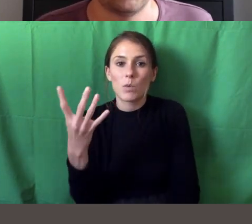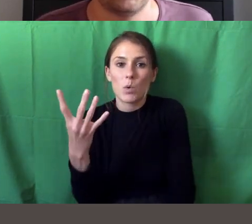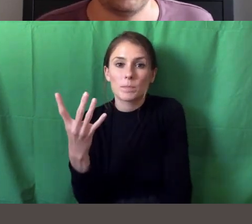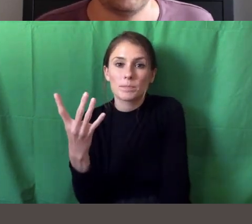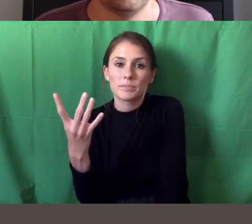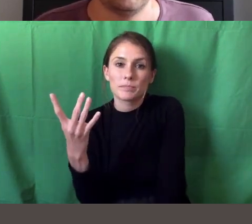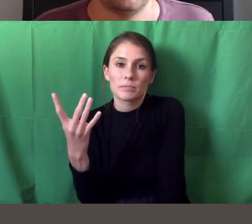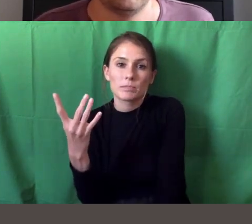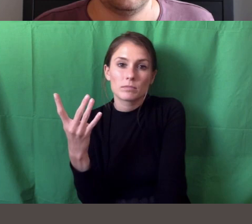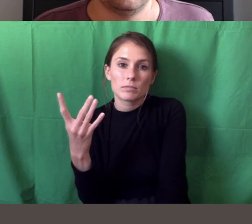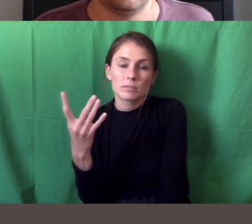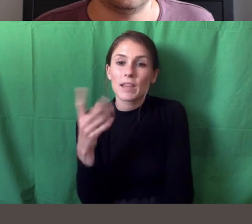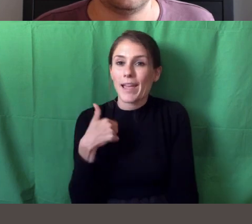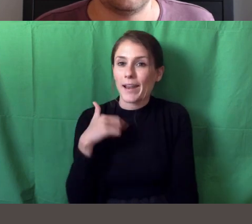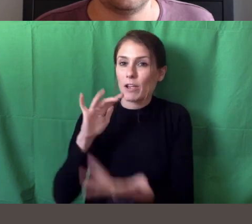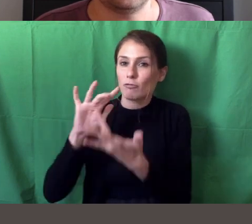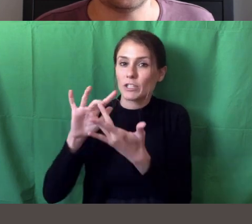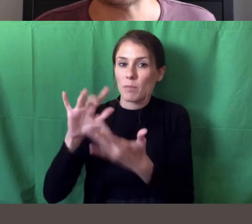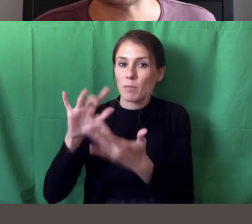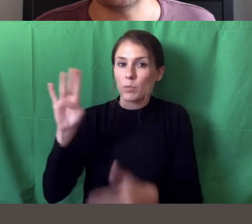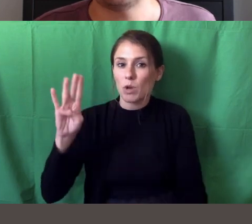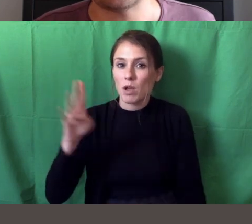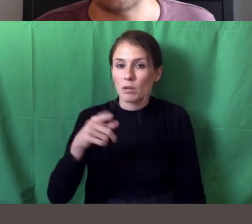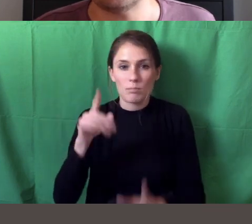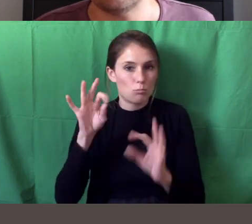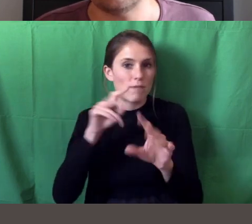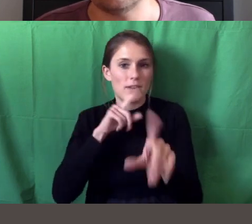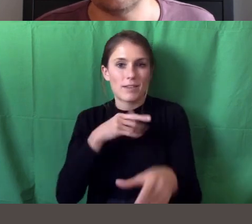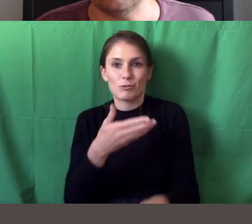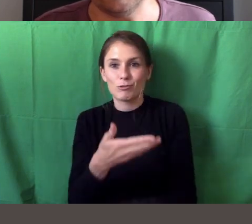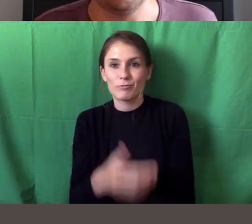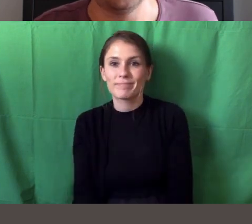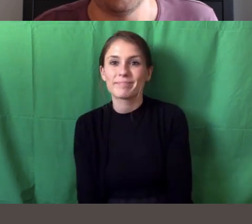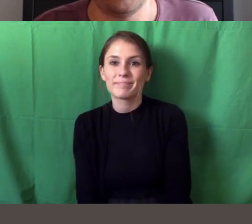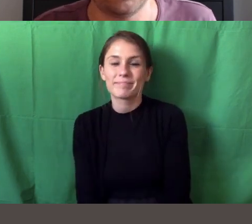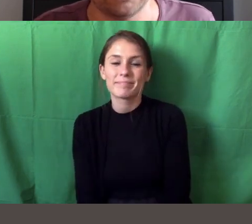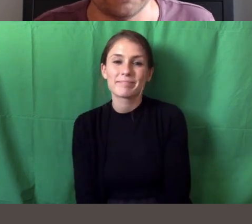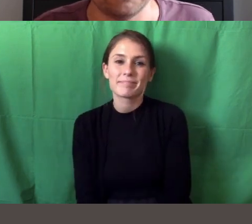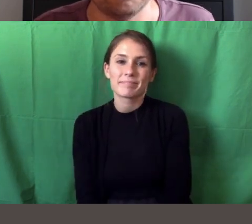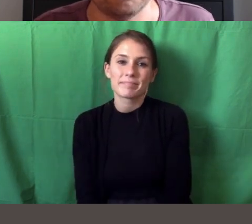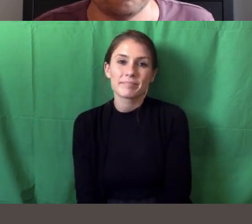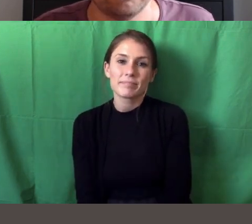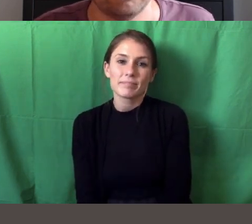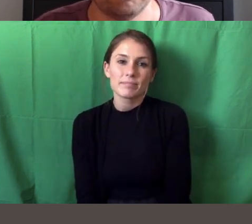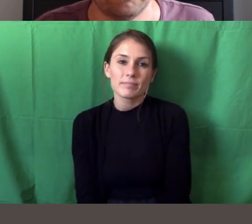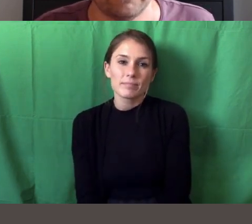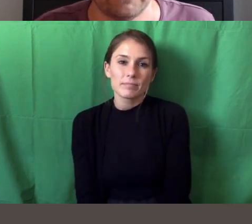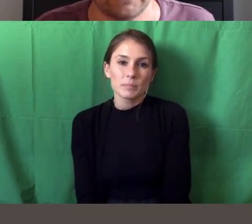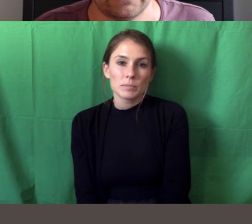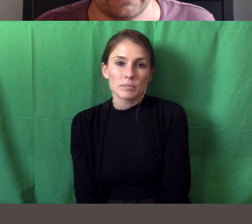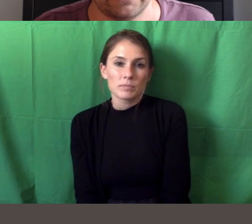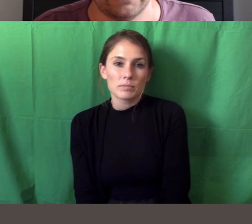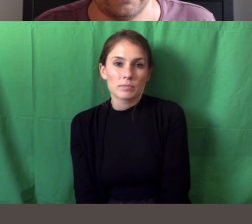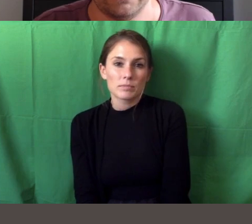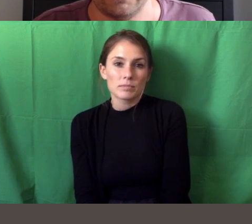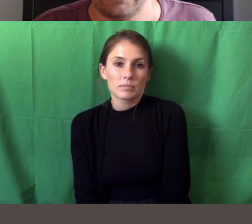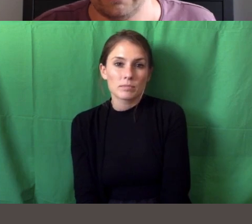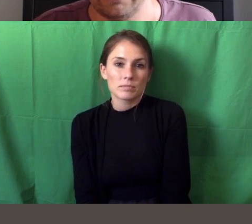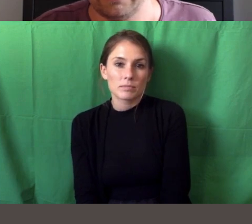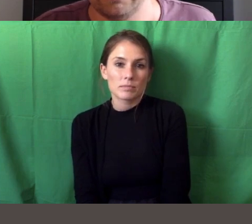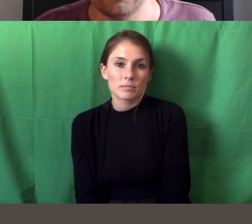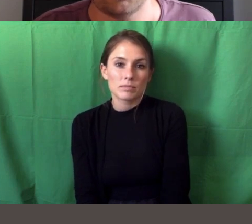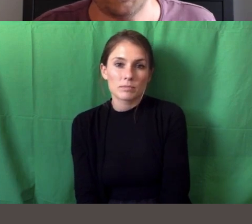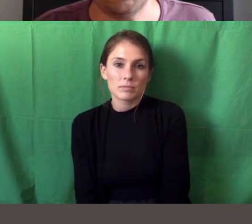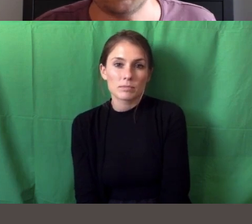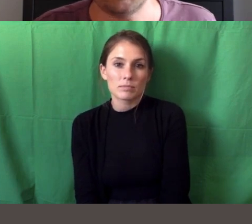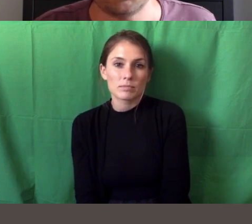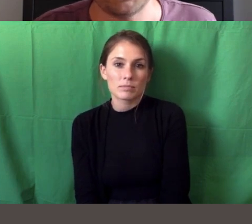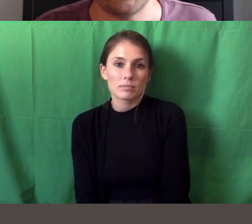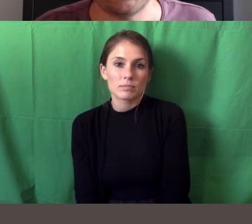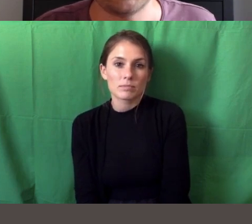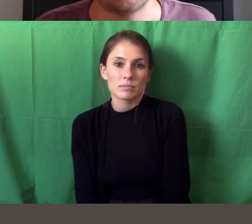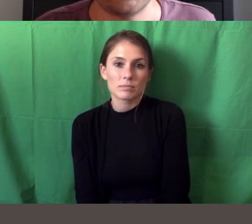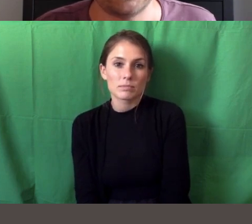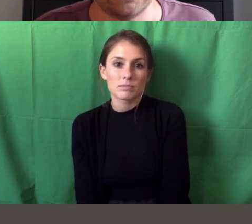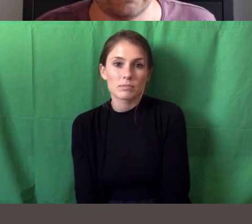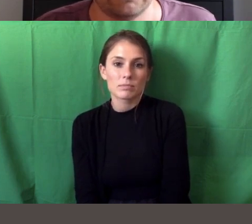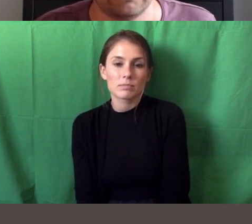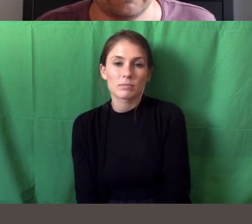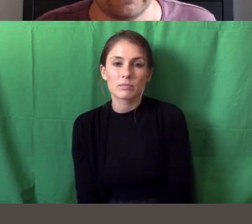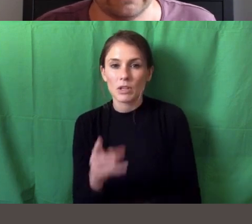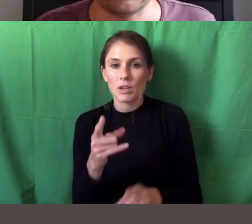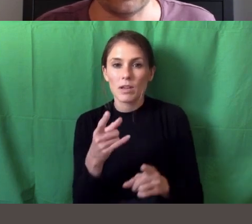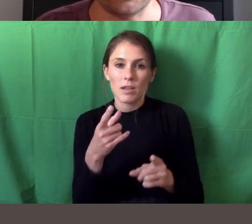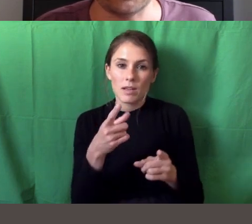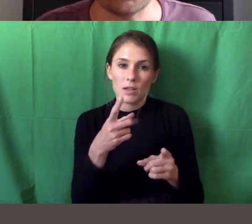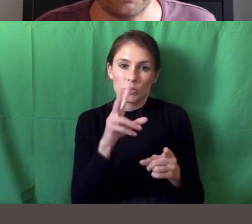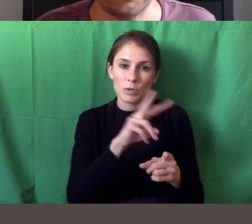out with tox 4. And then I reached out to Bernát and he had the perfect answer. 22% success